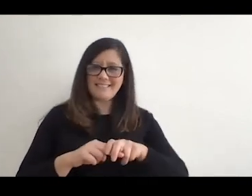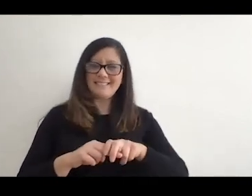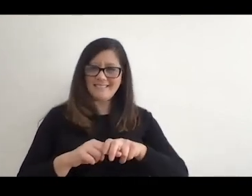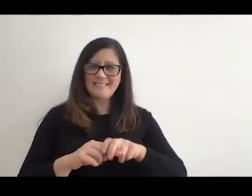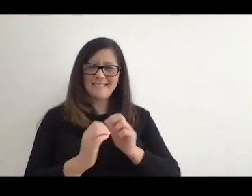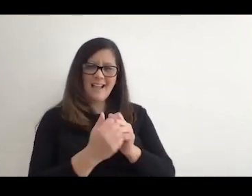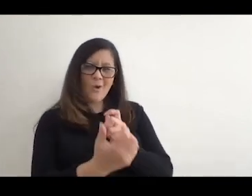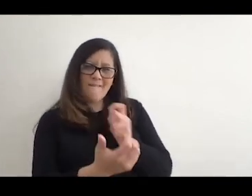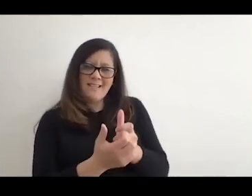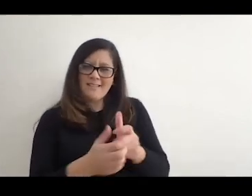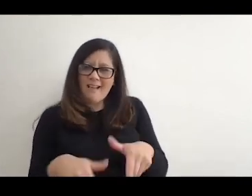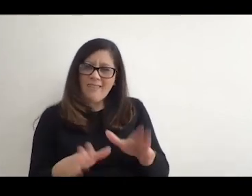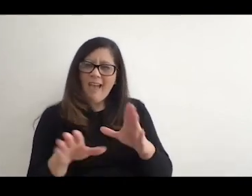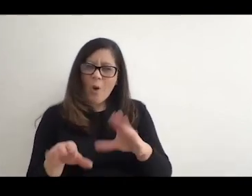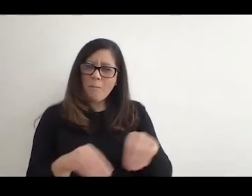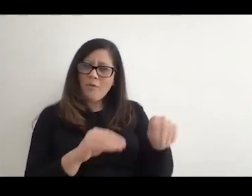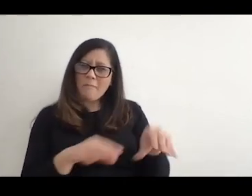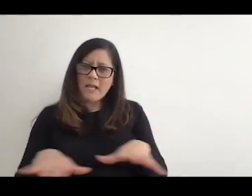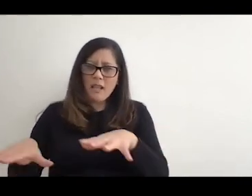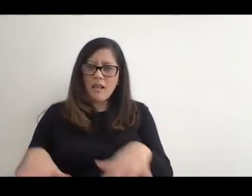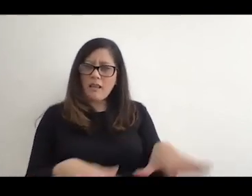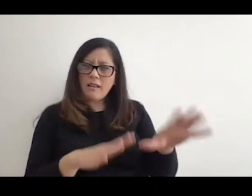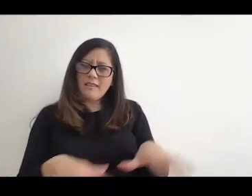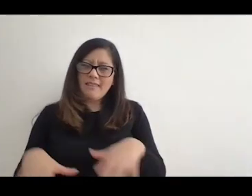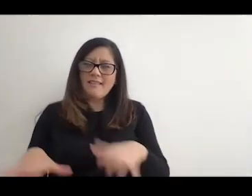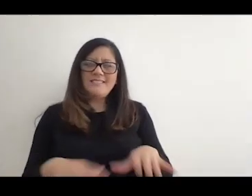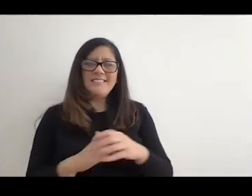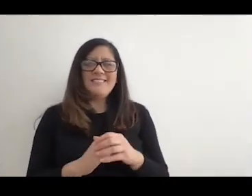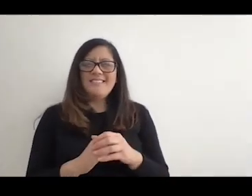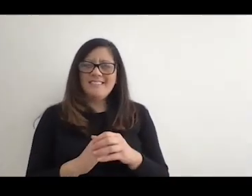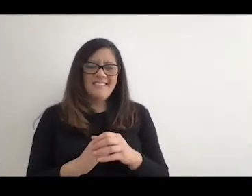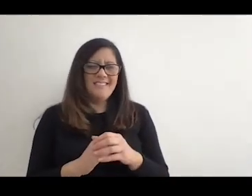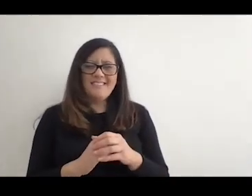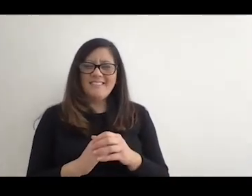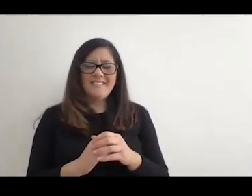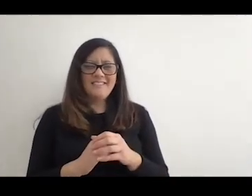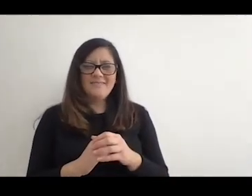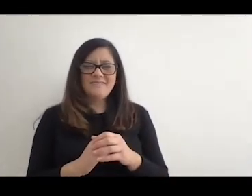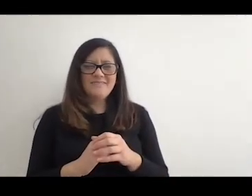and giving her some movement so you know, I was getting all these these great images of her.